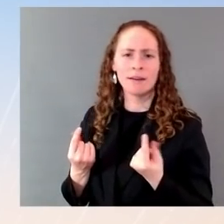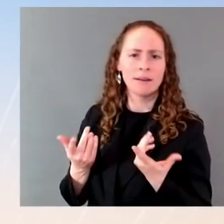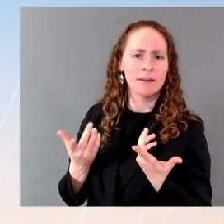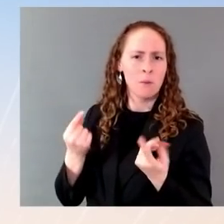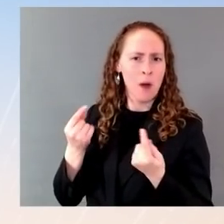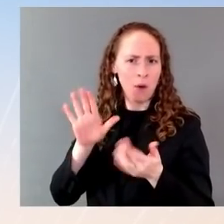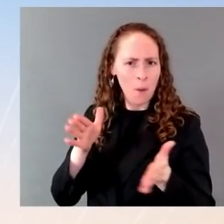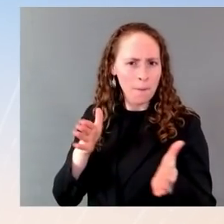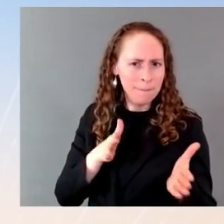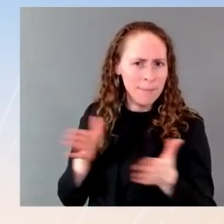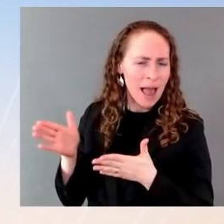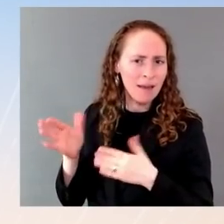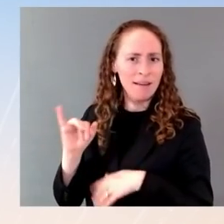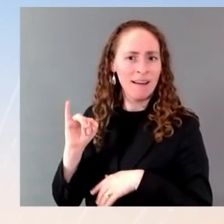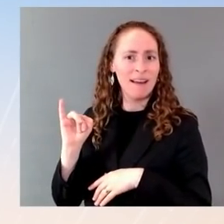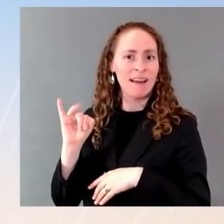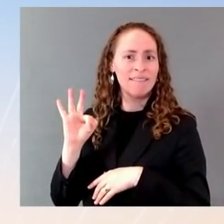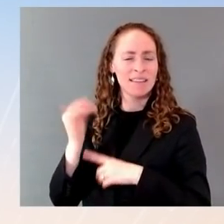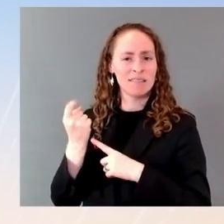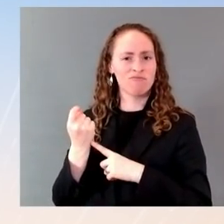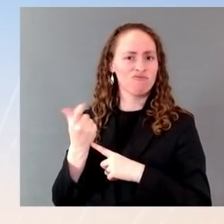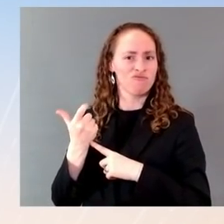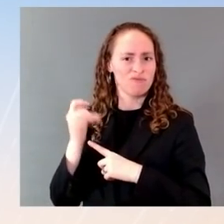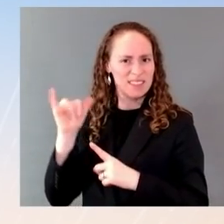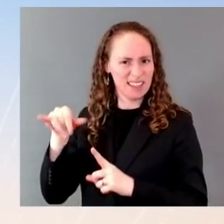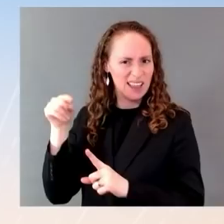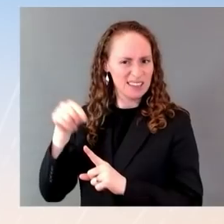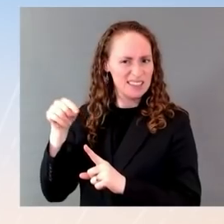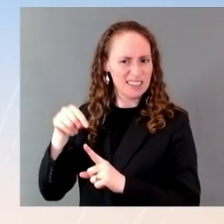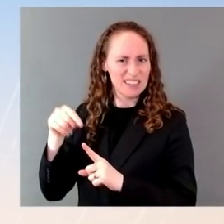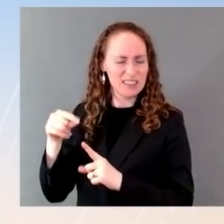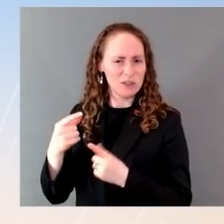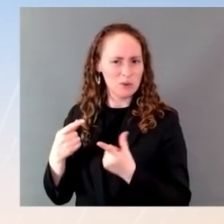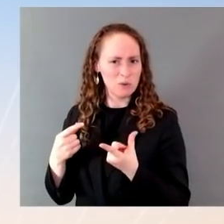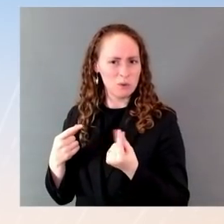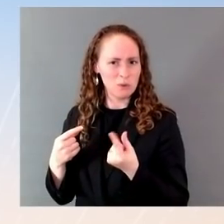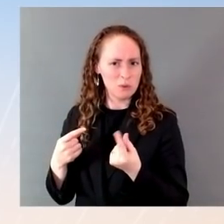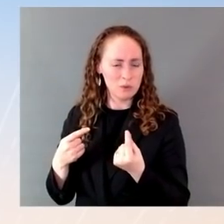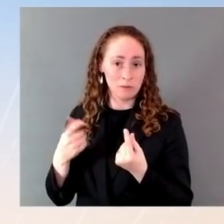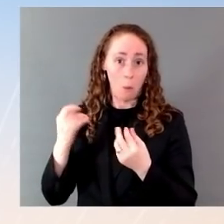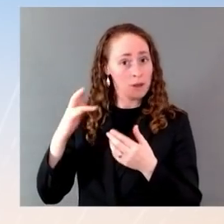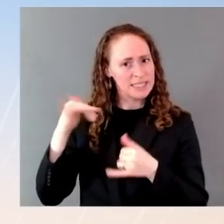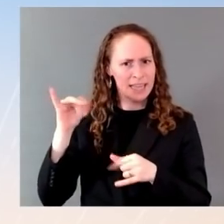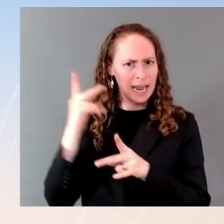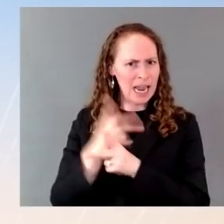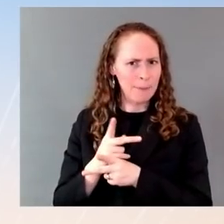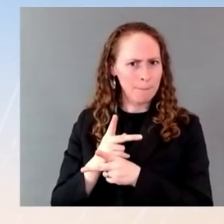to be law in the land. He proposed it in his package. We have fought for it in negotiations.